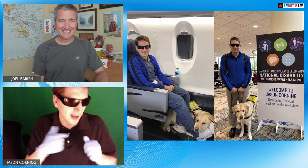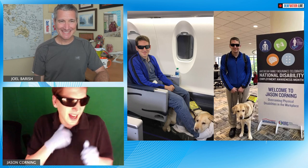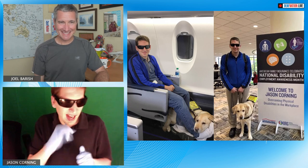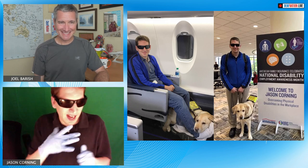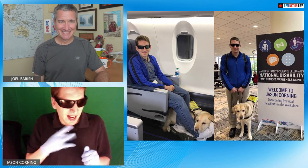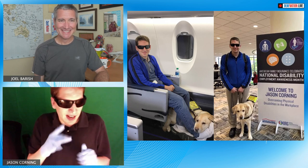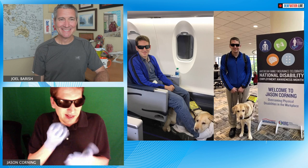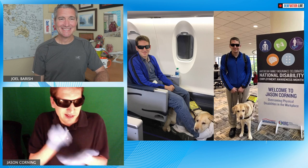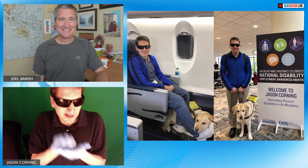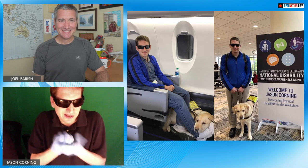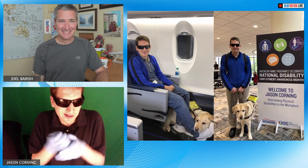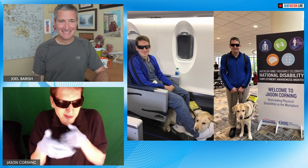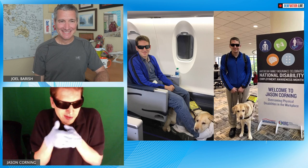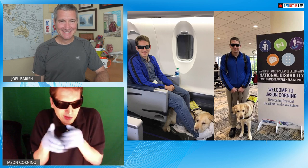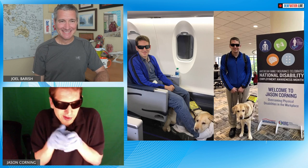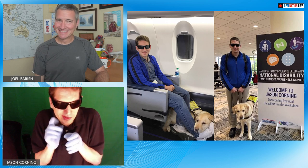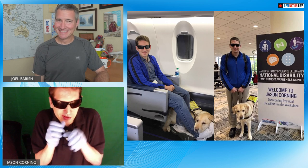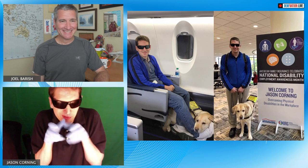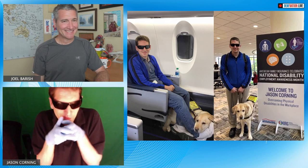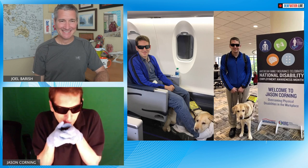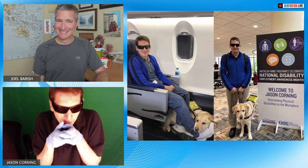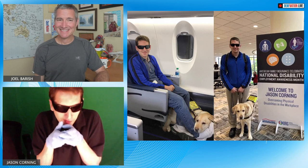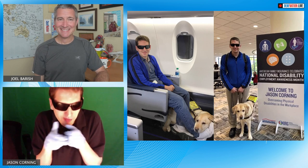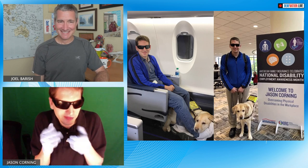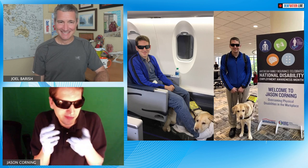I don’t like economy seat they are too tight space